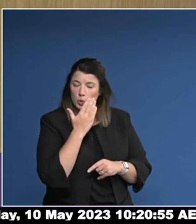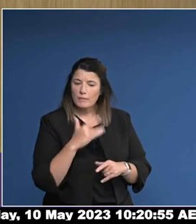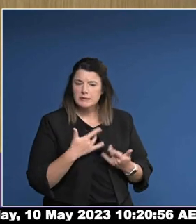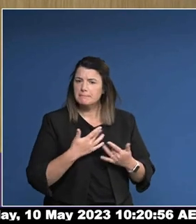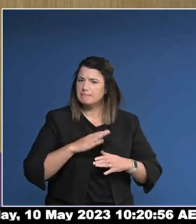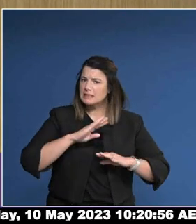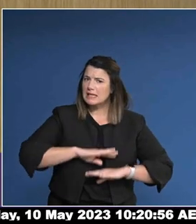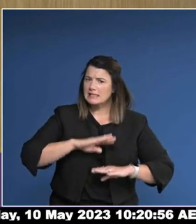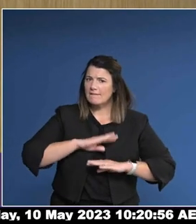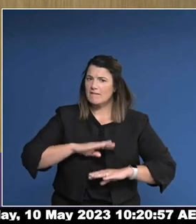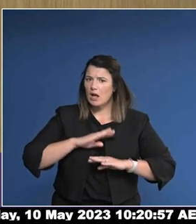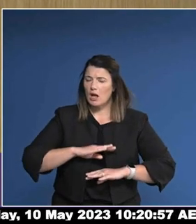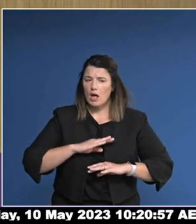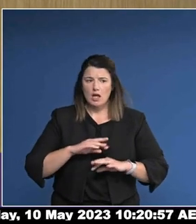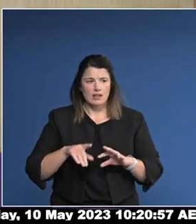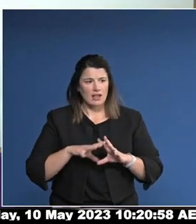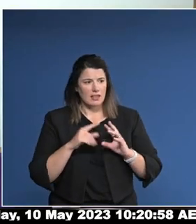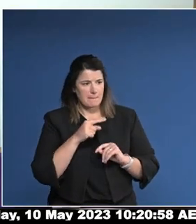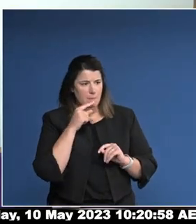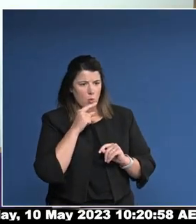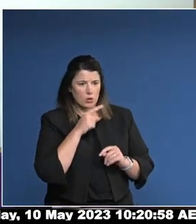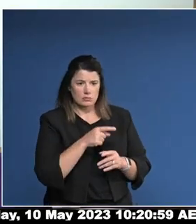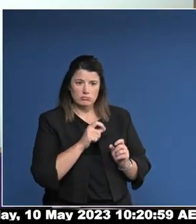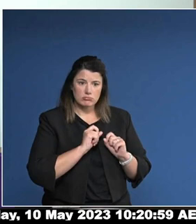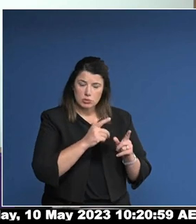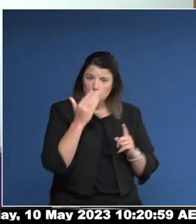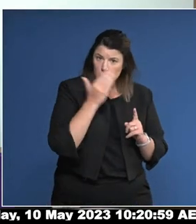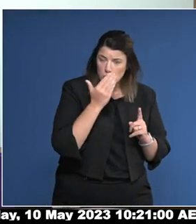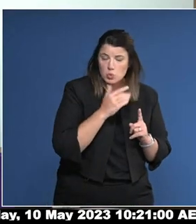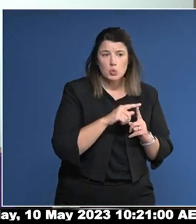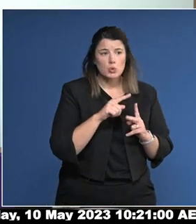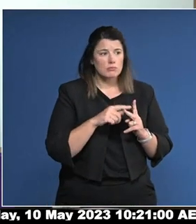because the boys were attending school and this was regularly, there was no further